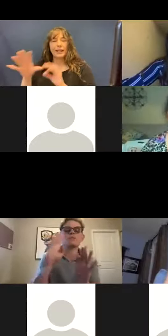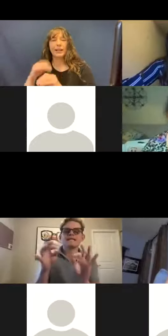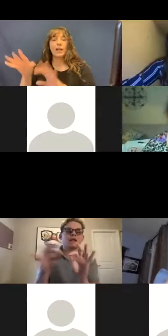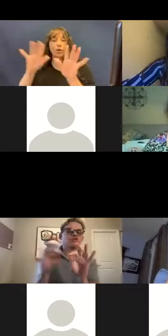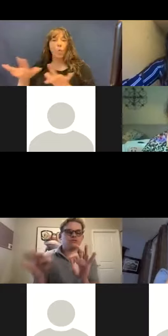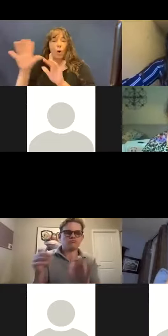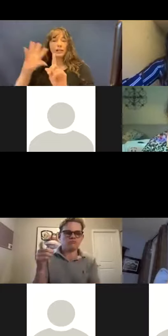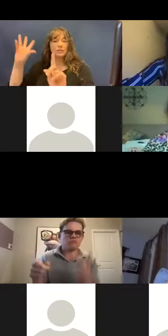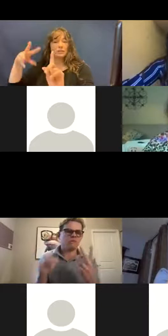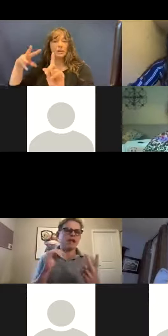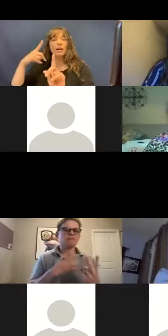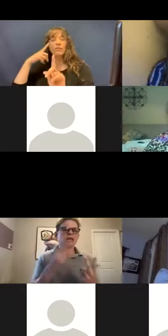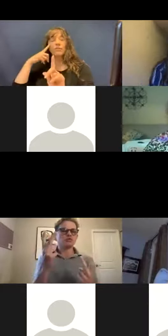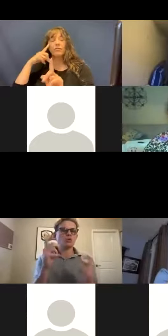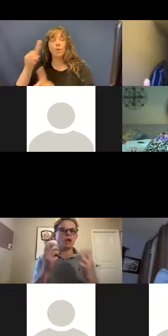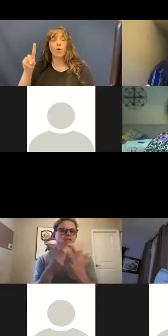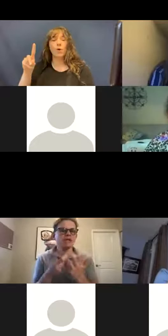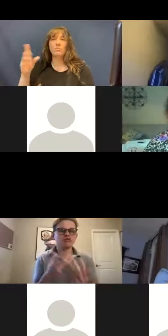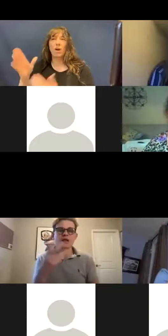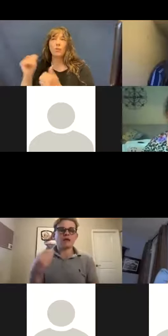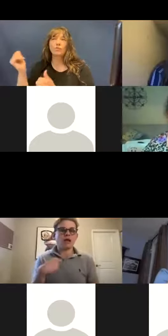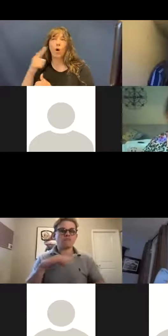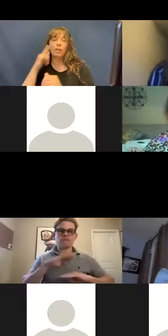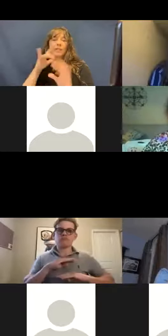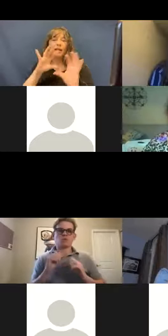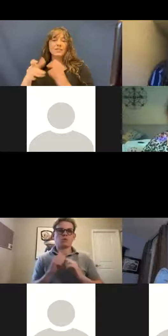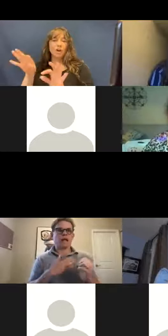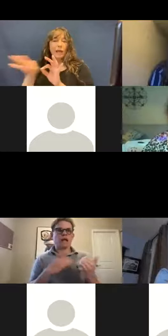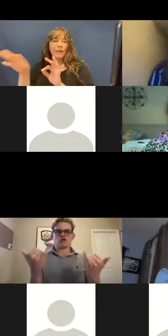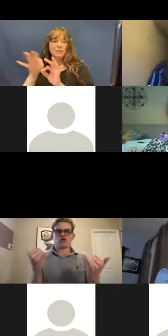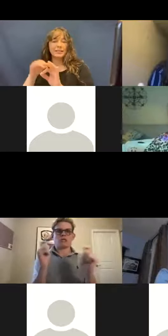for almost all of the classes are captioned and videotaped. I had that as an accommodation.